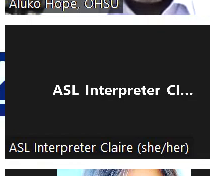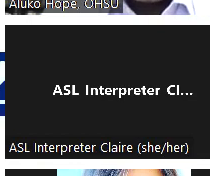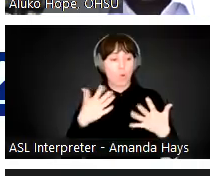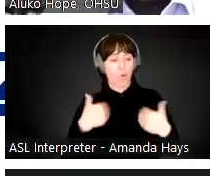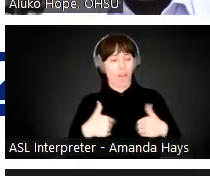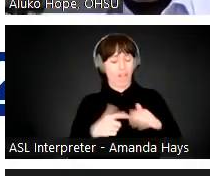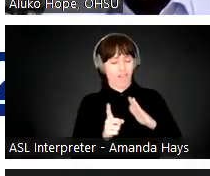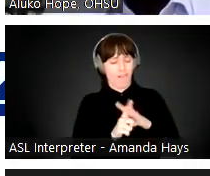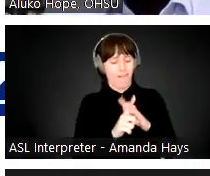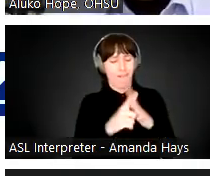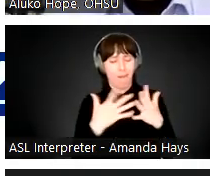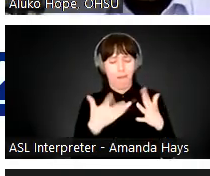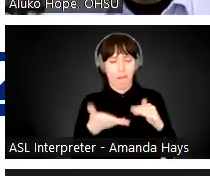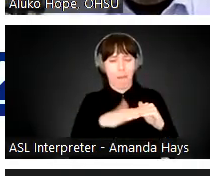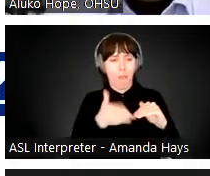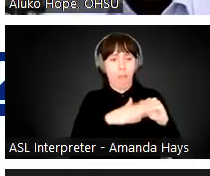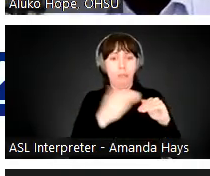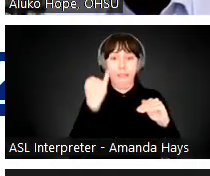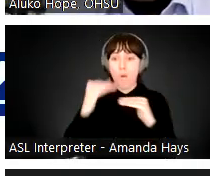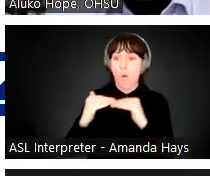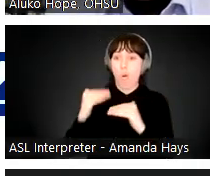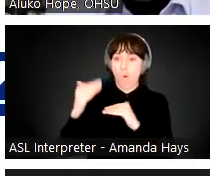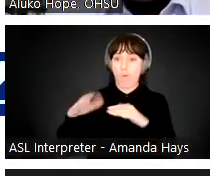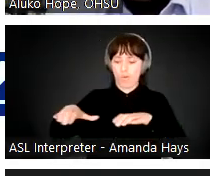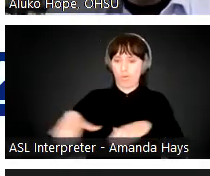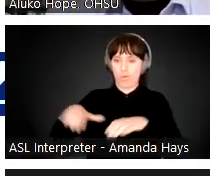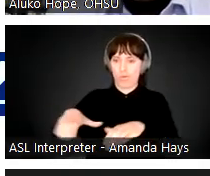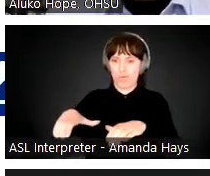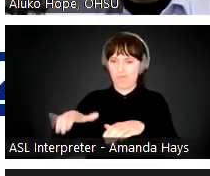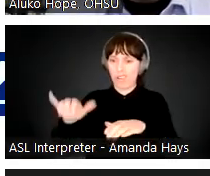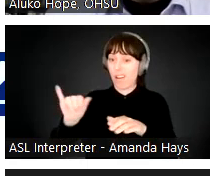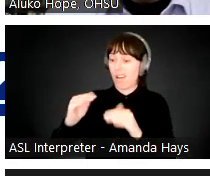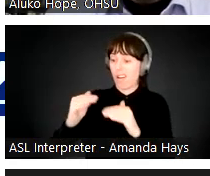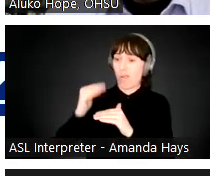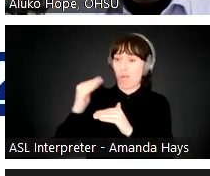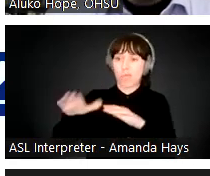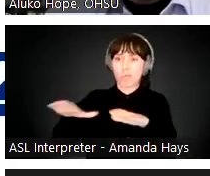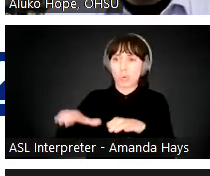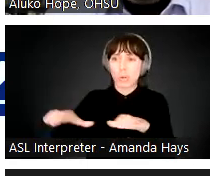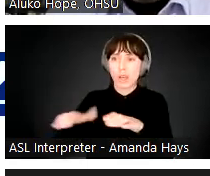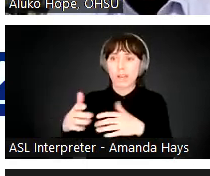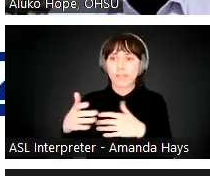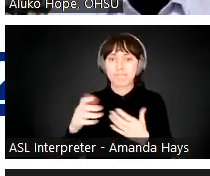when you quote unquote overdo. And the